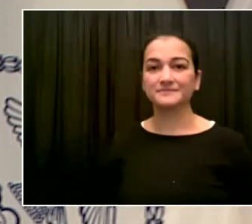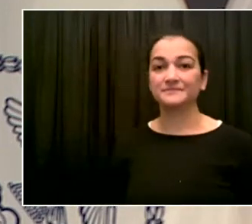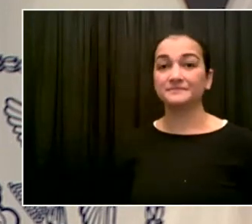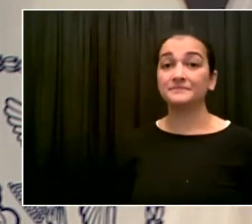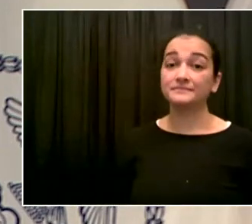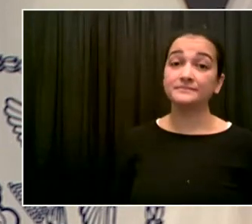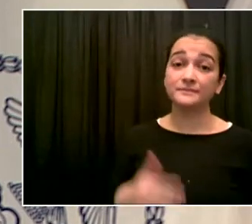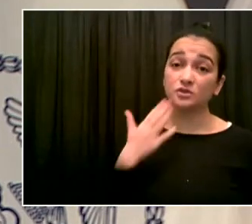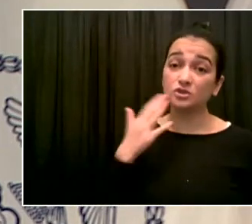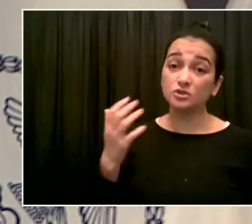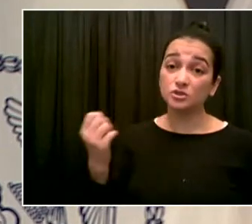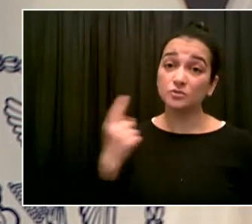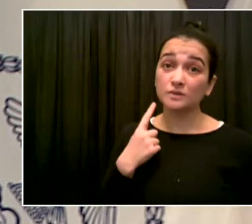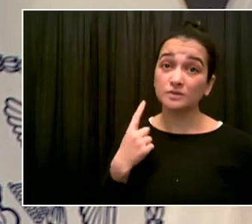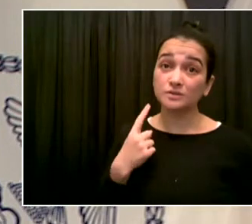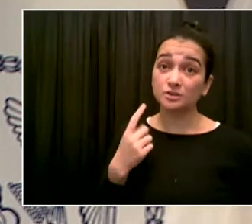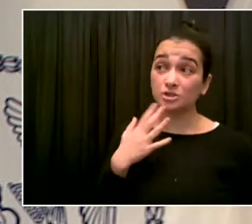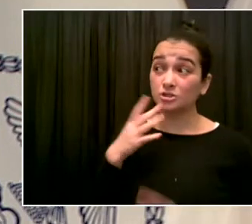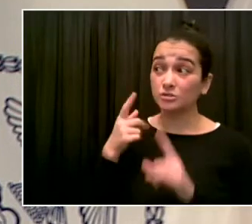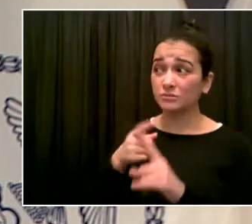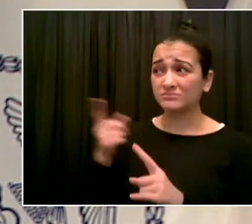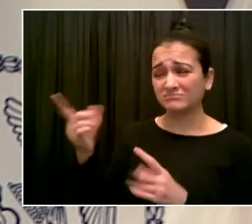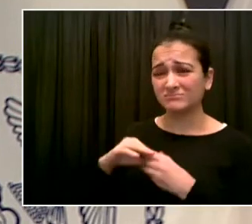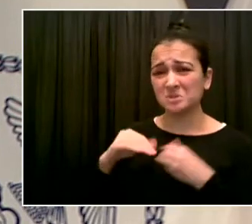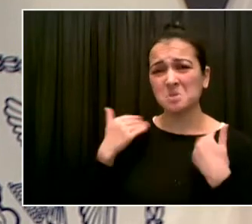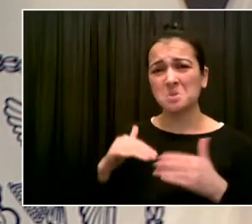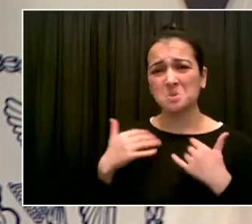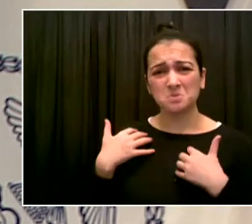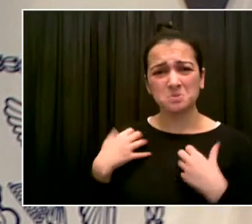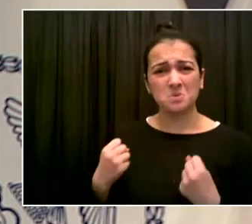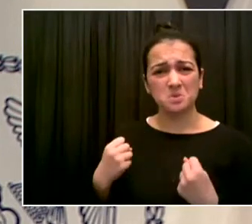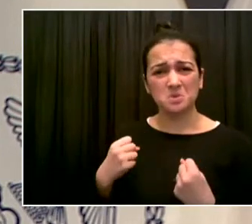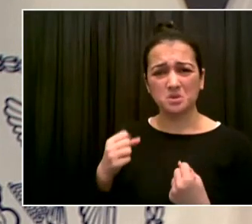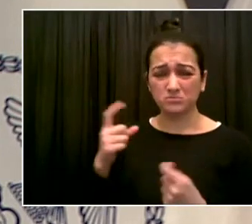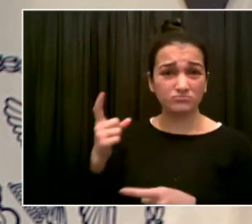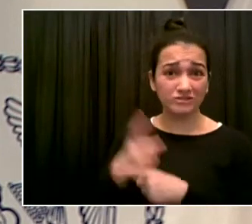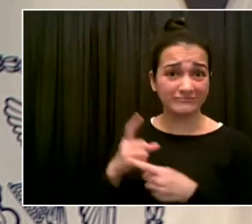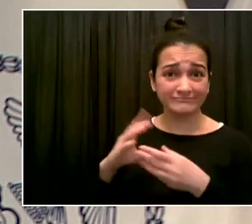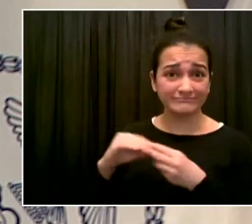YOUR PLAN? A CRUCIAL QUESTION, A VERY